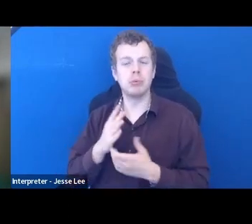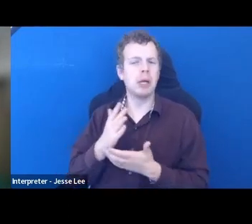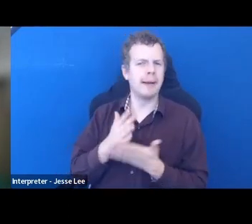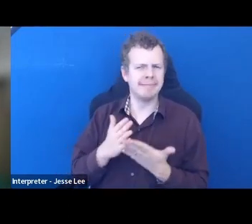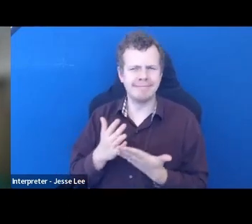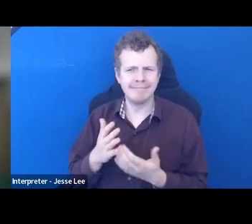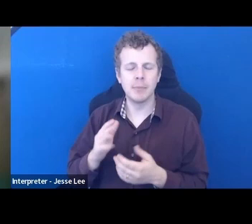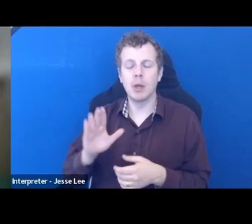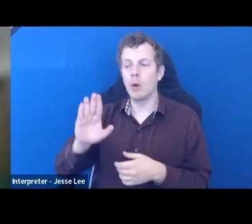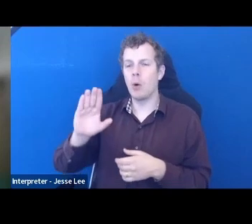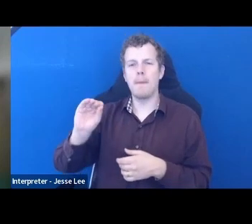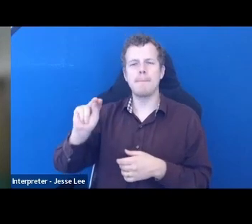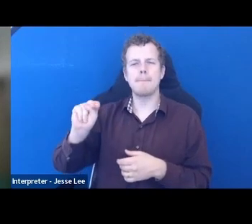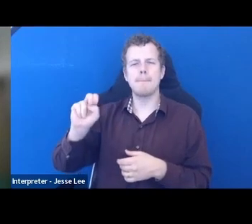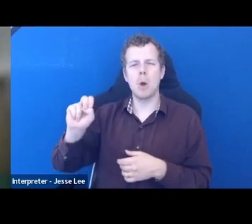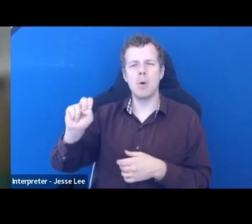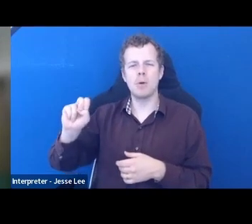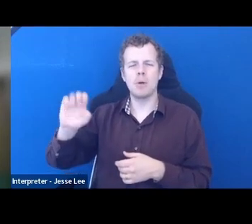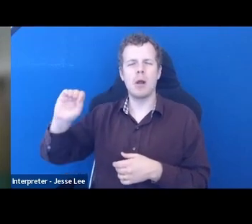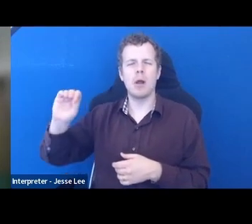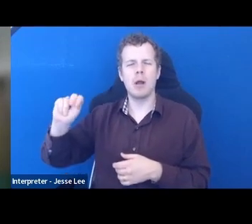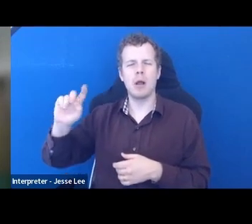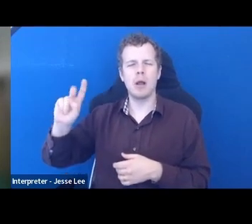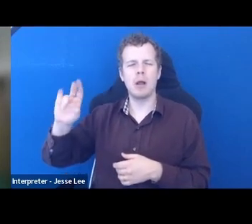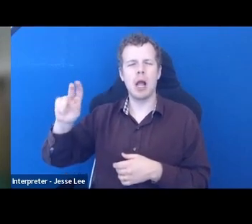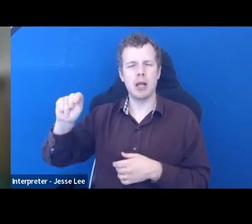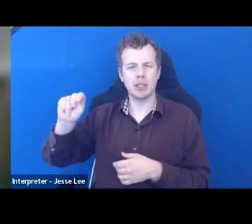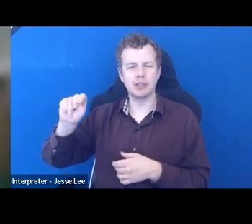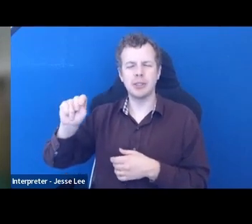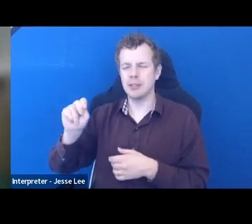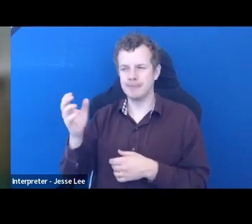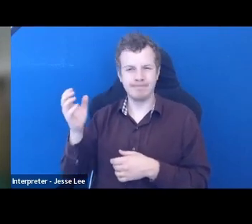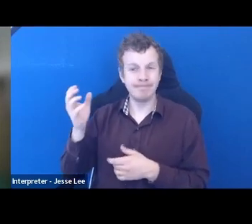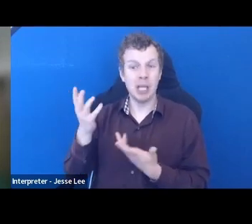Recently we're seeing a lot more uptake of cochlear implants in this population.